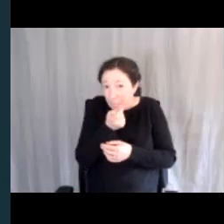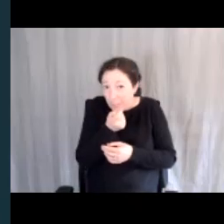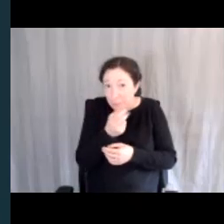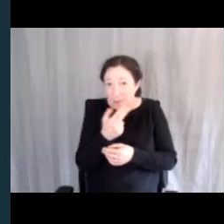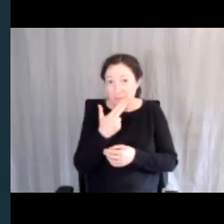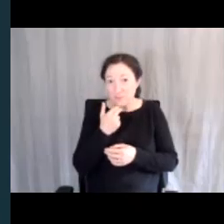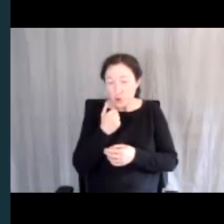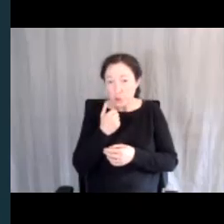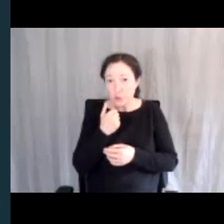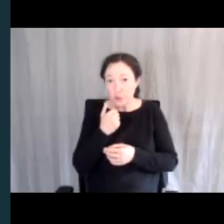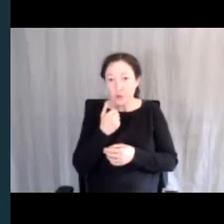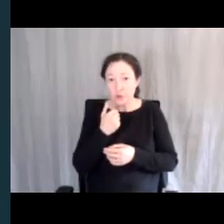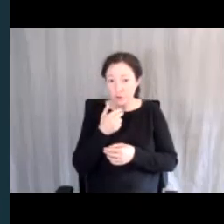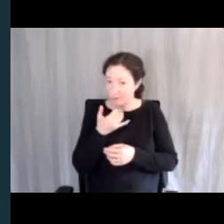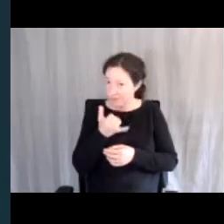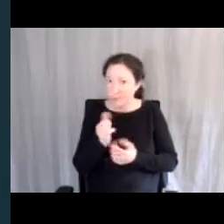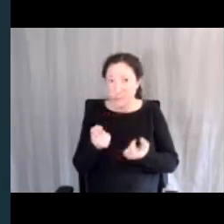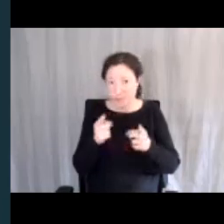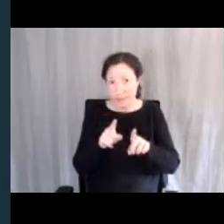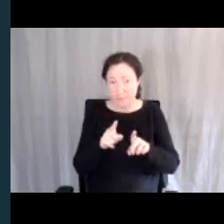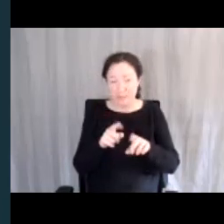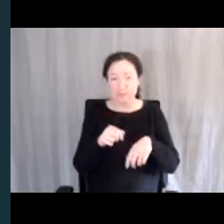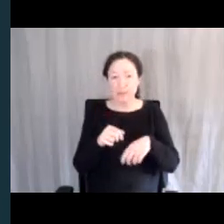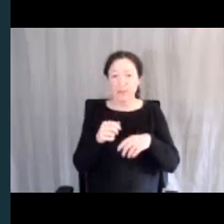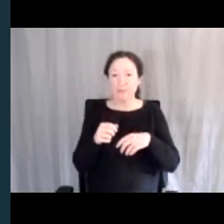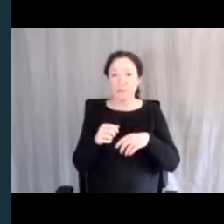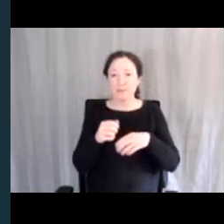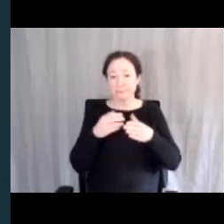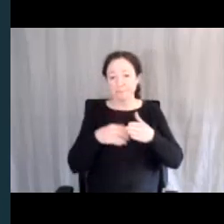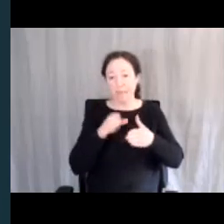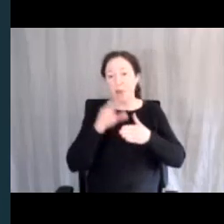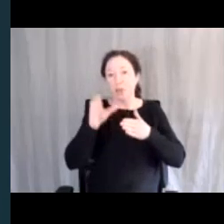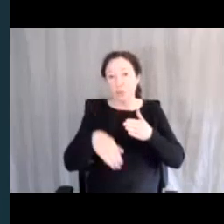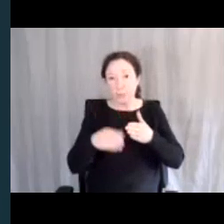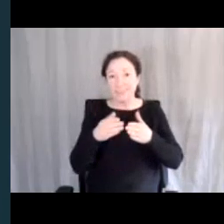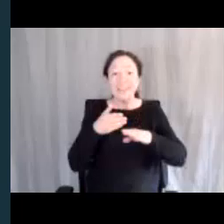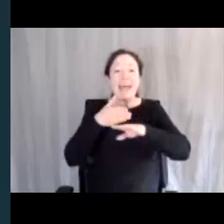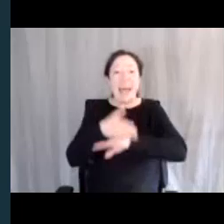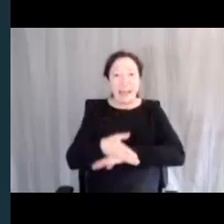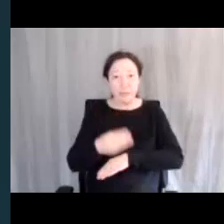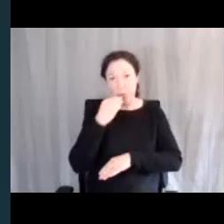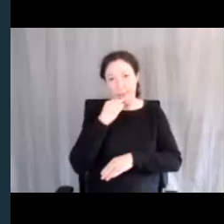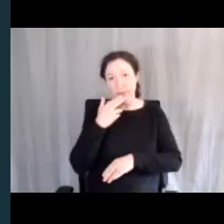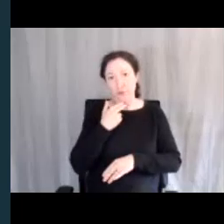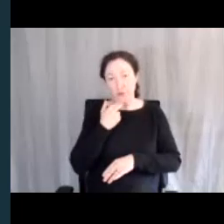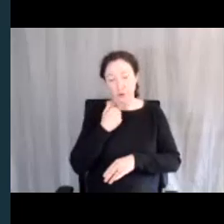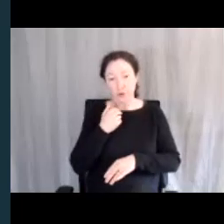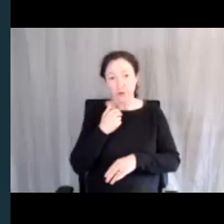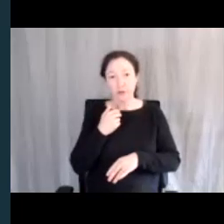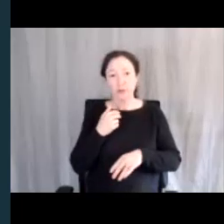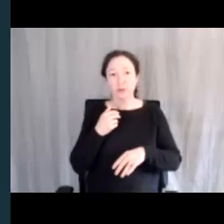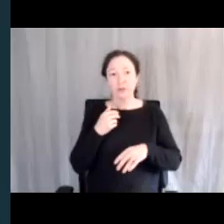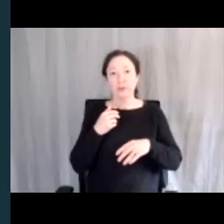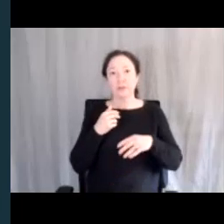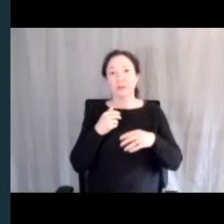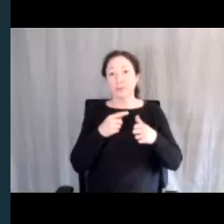the consequences of the sugar intake. So when you eat sugar and you in secrete insulin, all these other compensatory mechanisms are gonna be